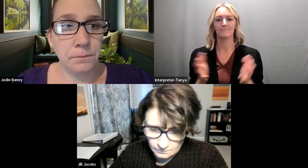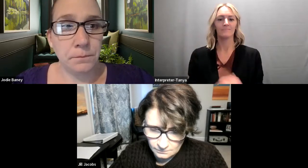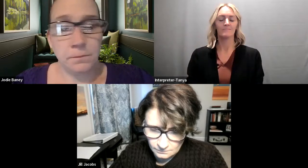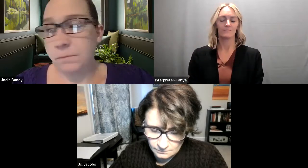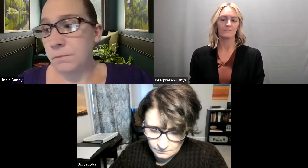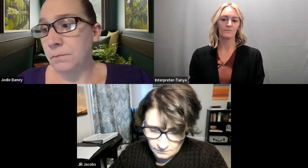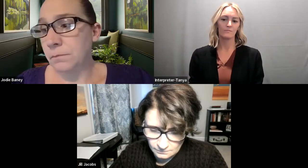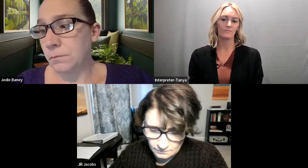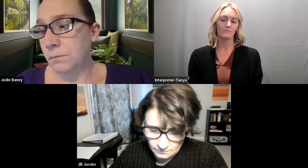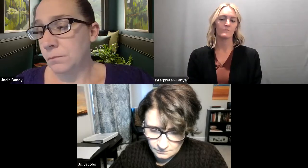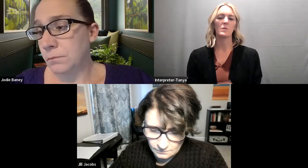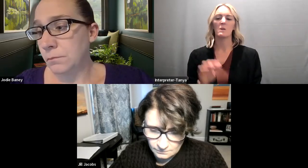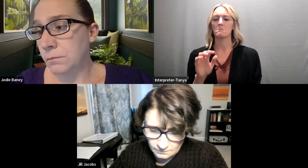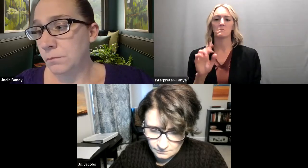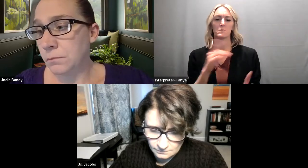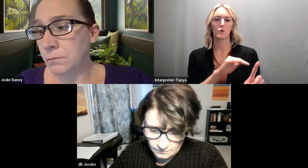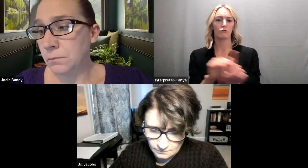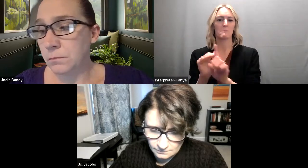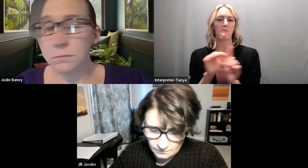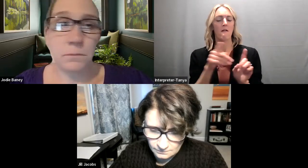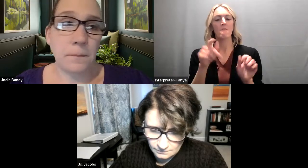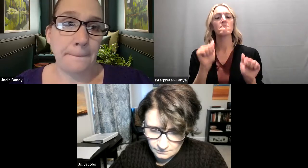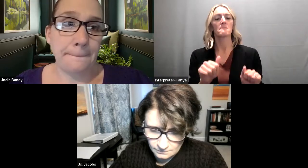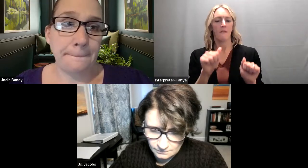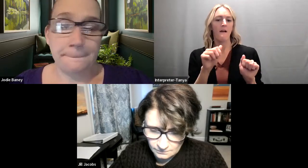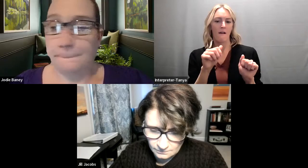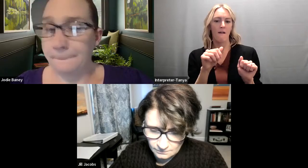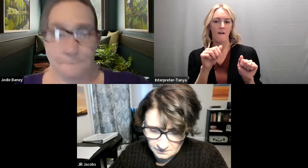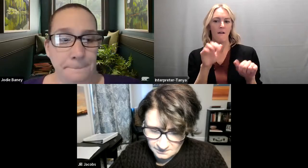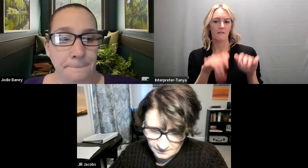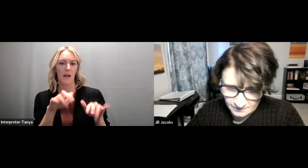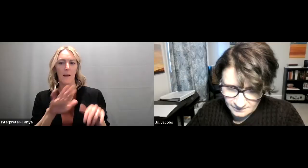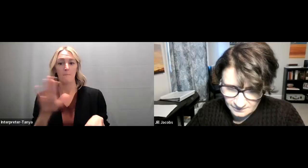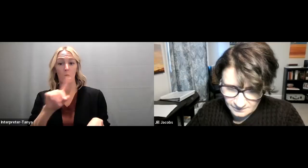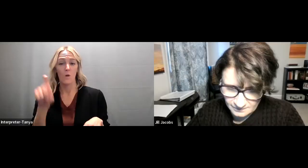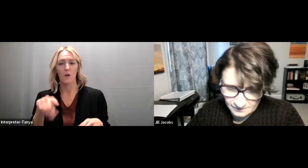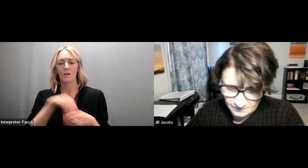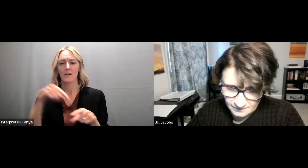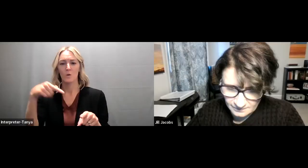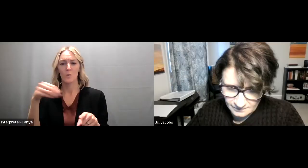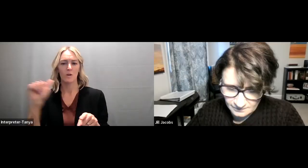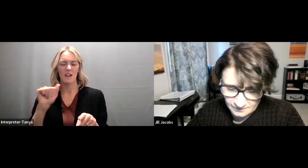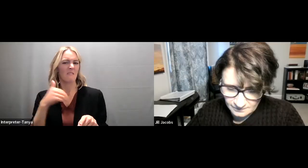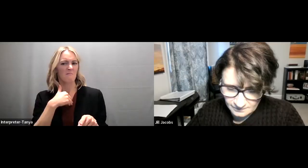As a reminder, folks are welcome to put questions into the Q&A. We do still have few minutes.